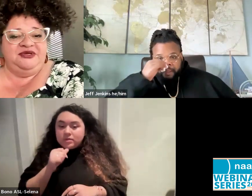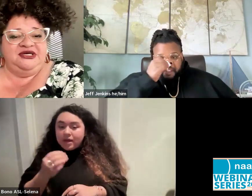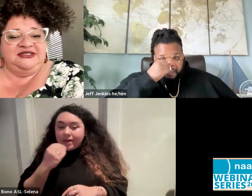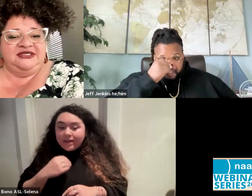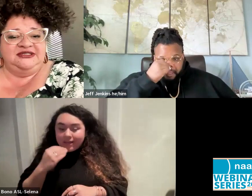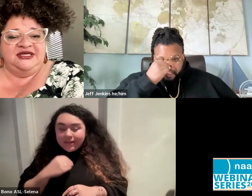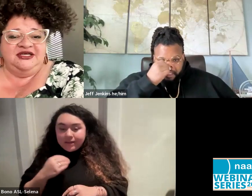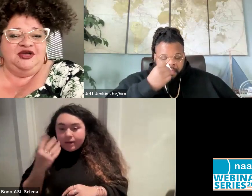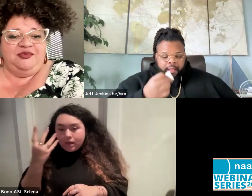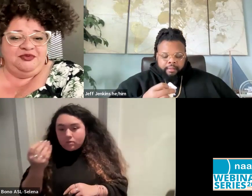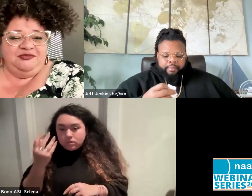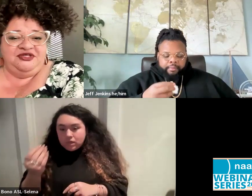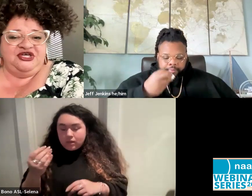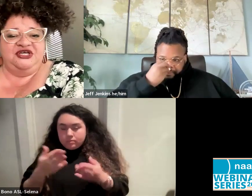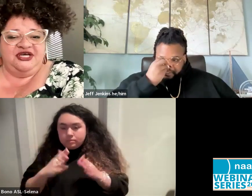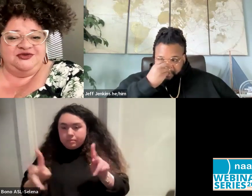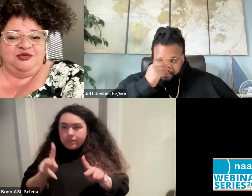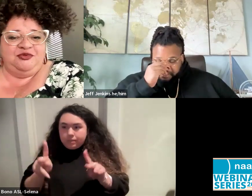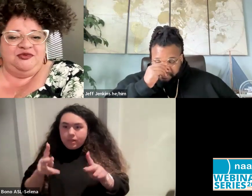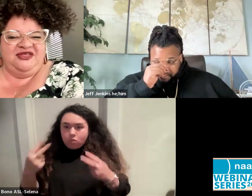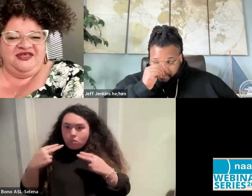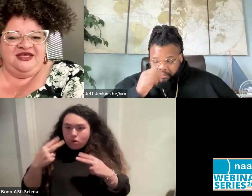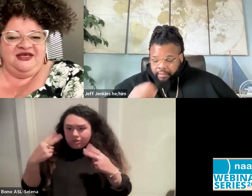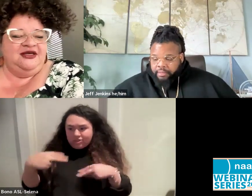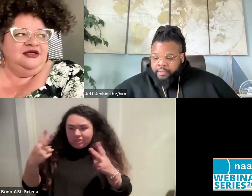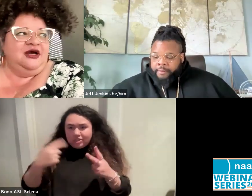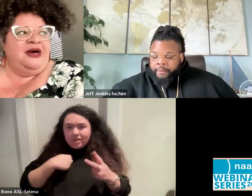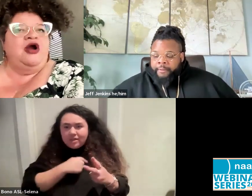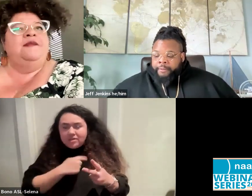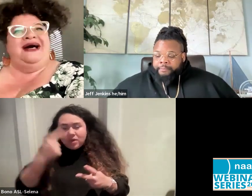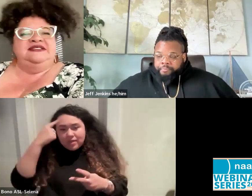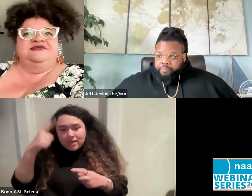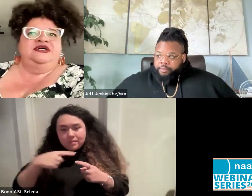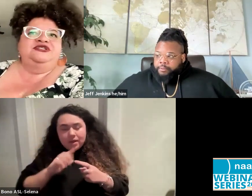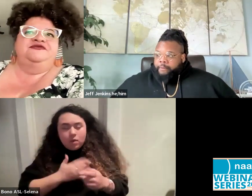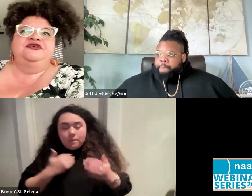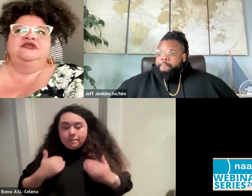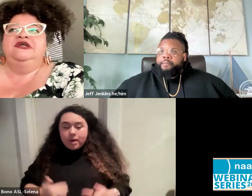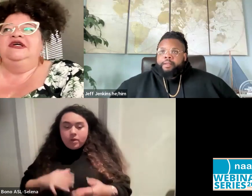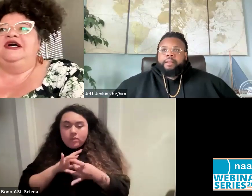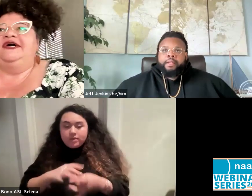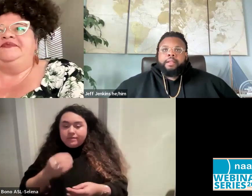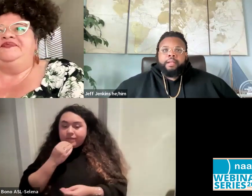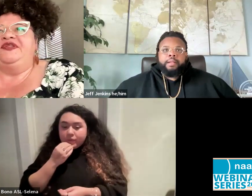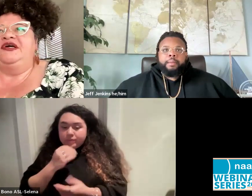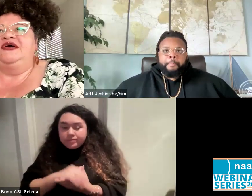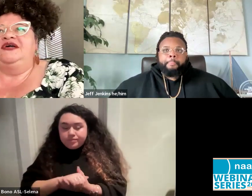because it's, you know, people will be judging us or people will be thinking about our bodies in relation to food.